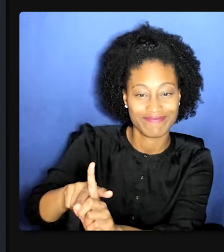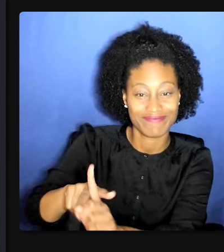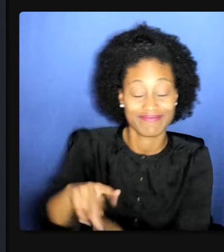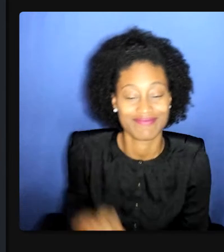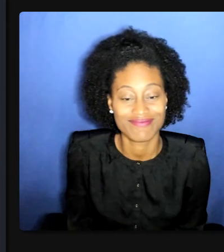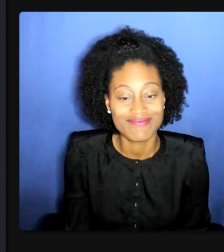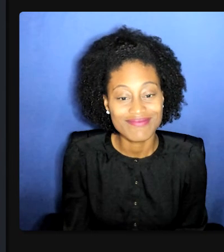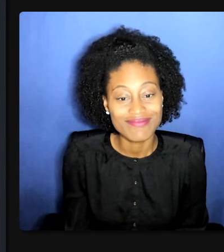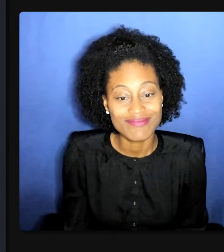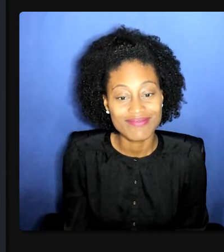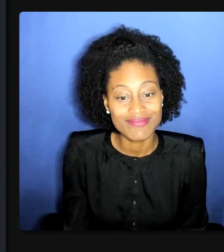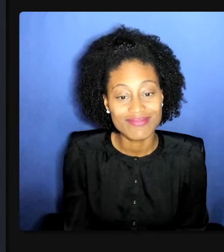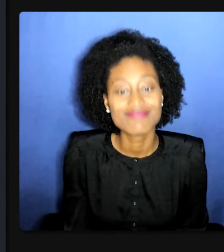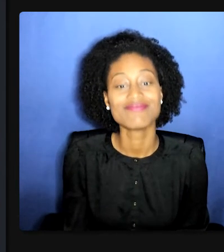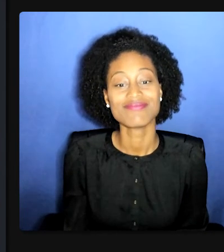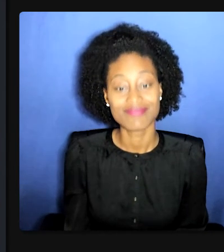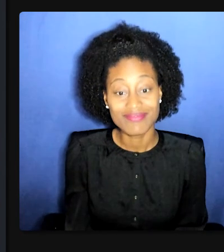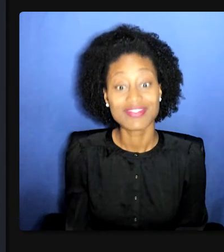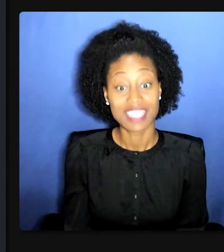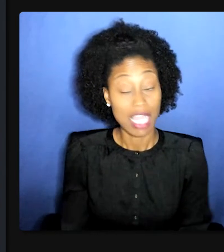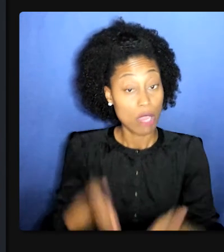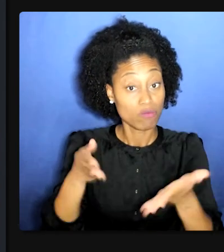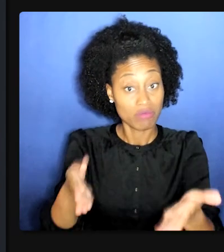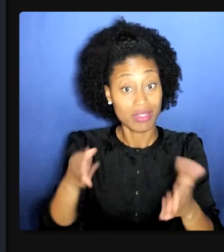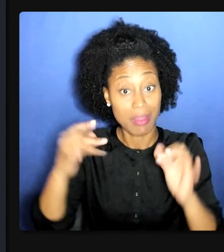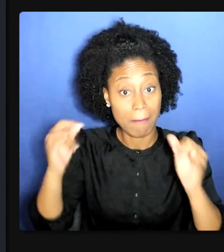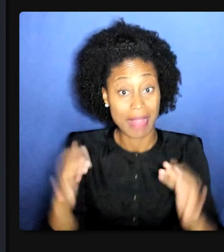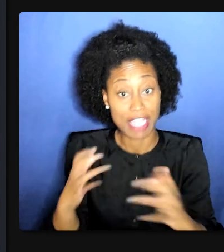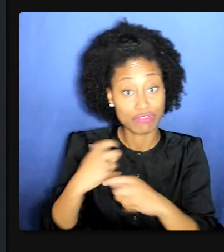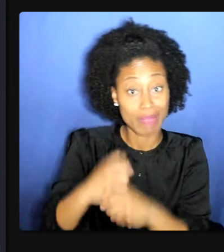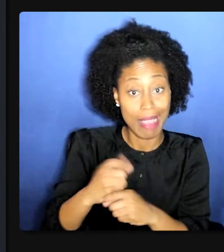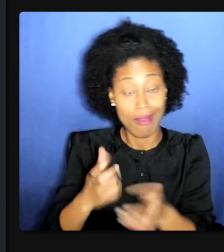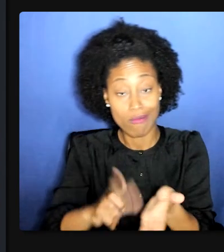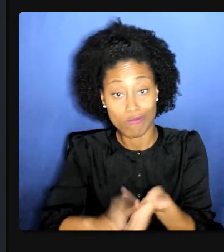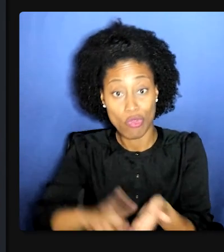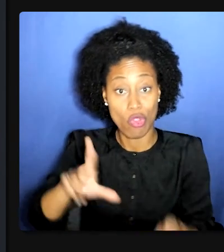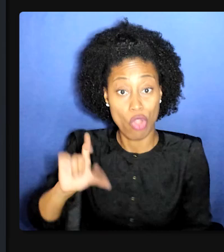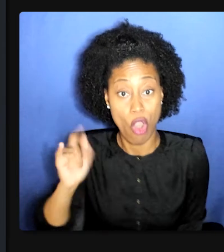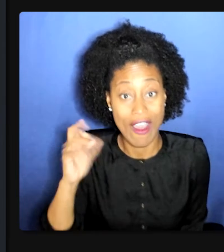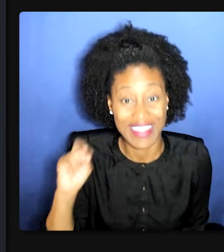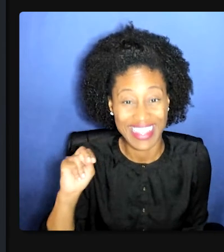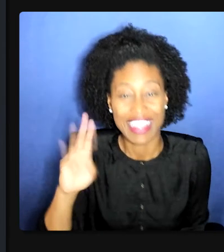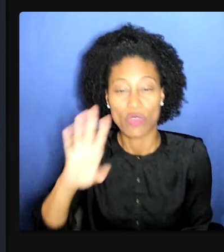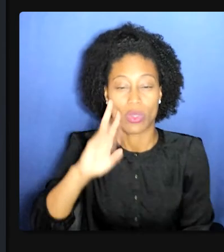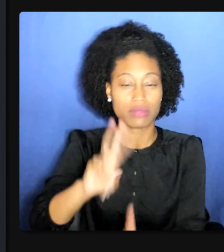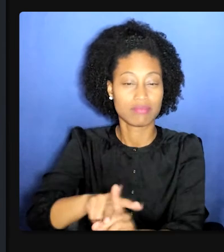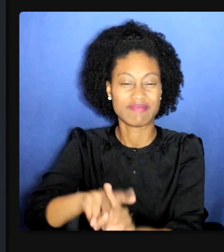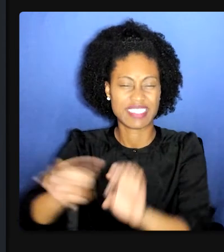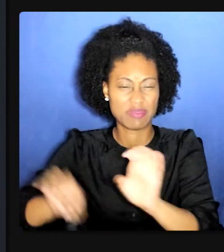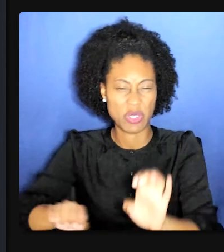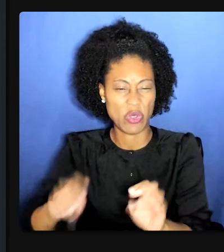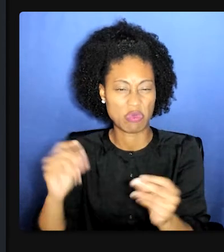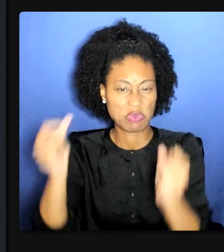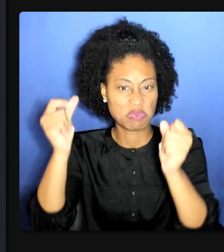So as the player is created and logged in, the experiment variant is getting assigned in real time.